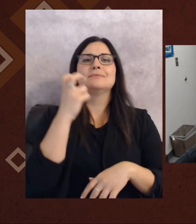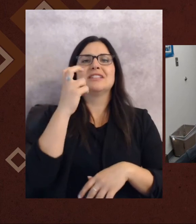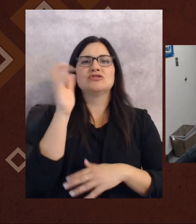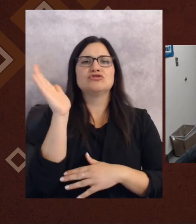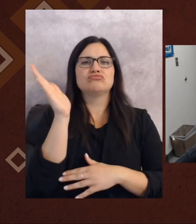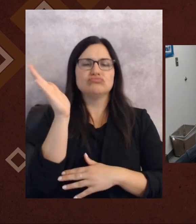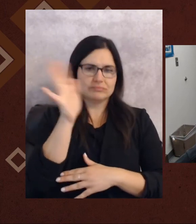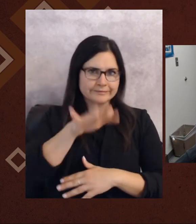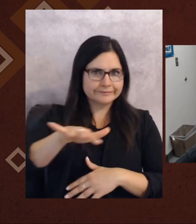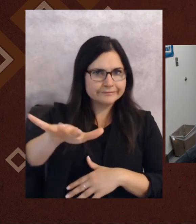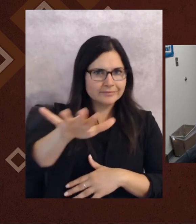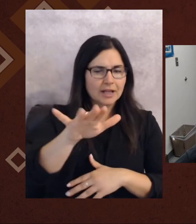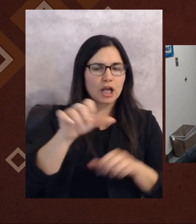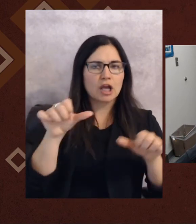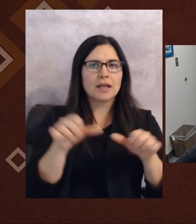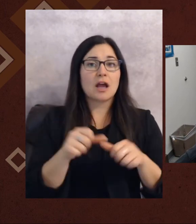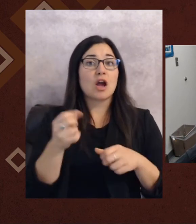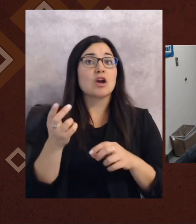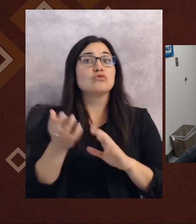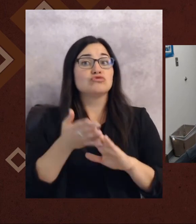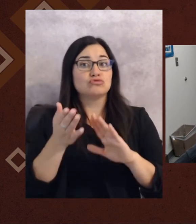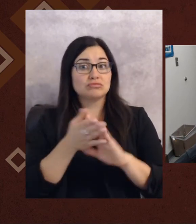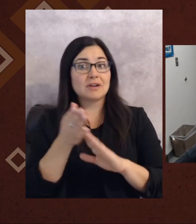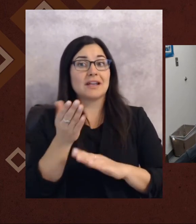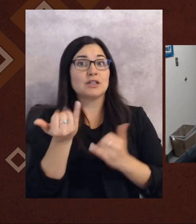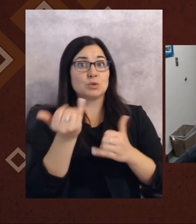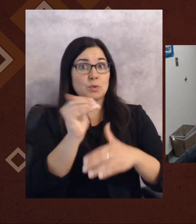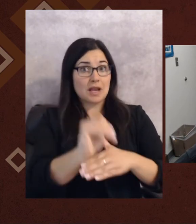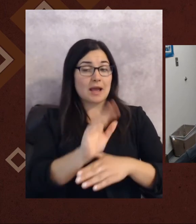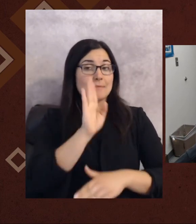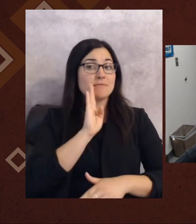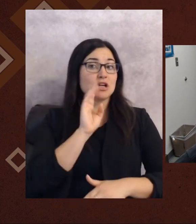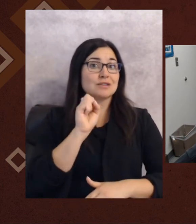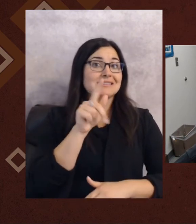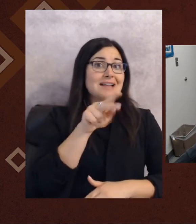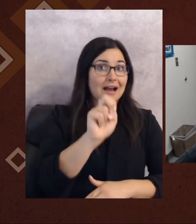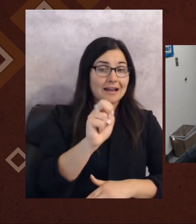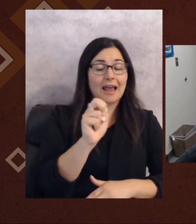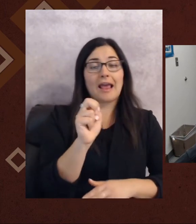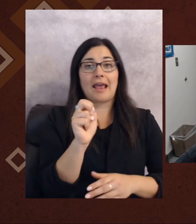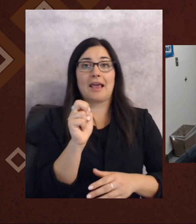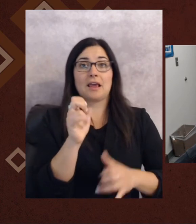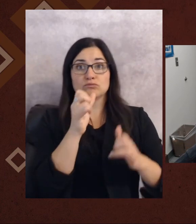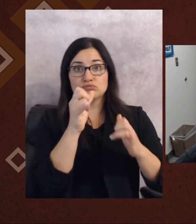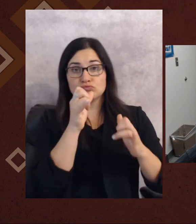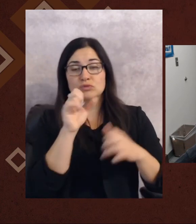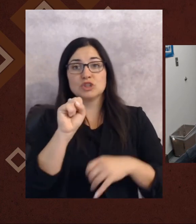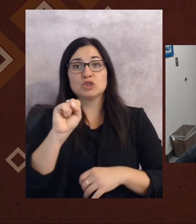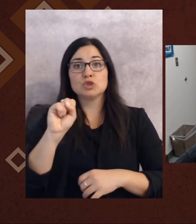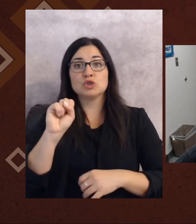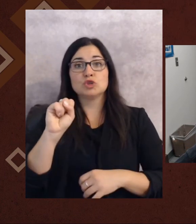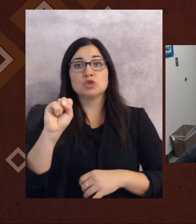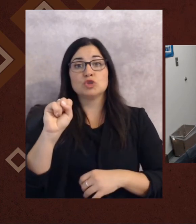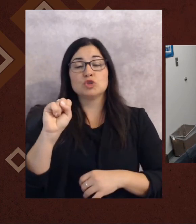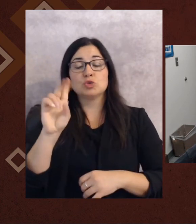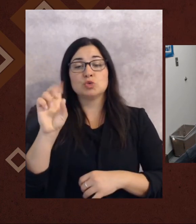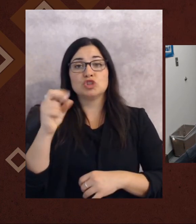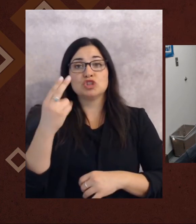we're also going to be running the soccer and beer garden tonight as well. There's going to be some live entertainment and a sushi truck and a taco truck as well.